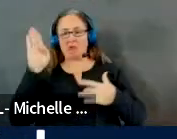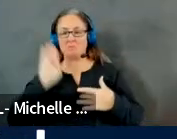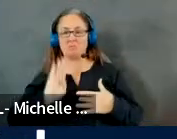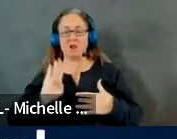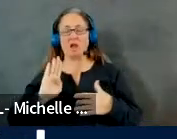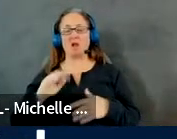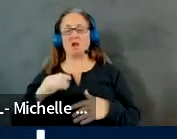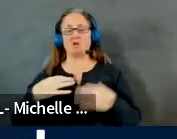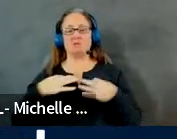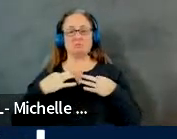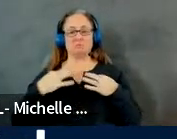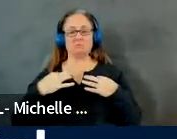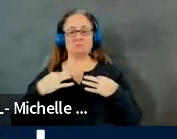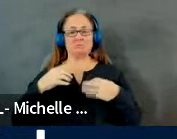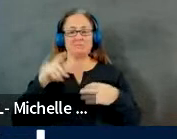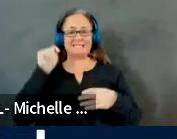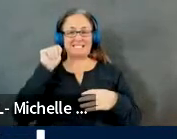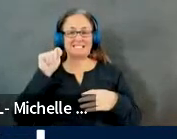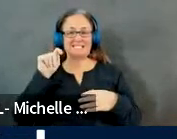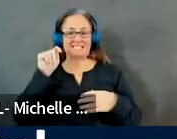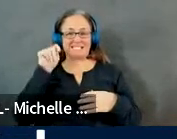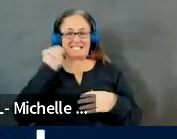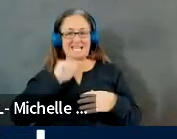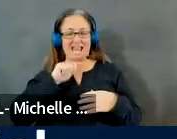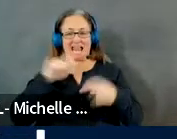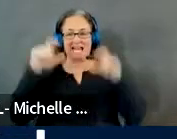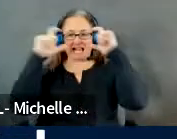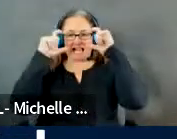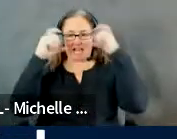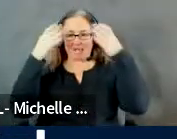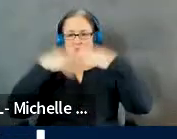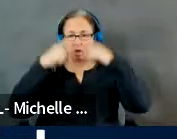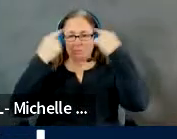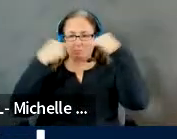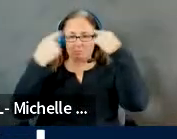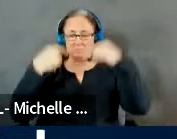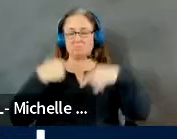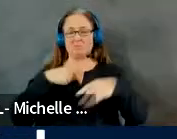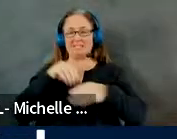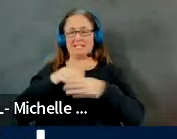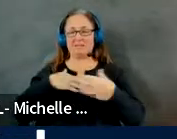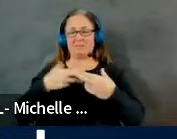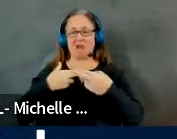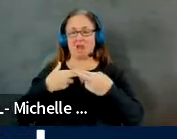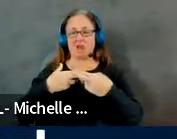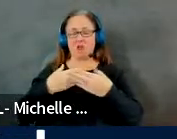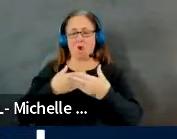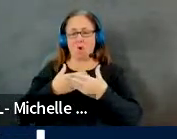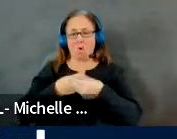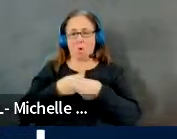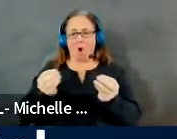a tan sweater and my dark rimmed glasses. I'm sitting in my office in front of the American and